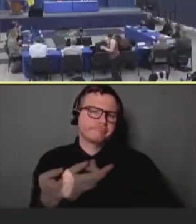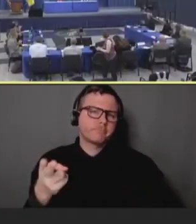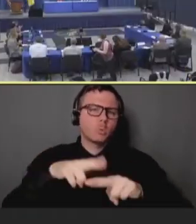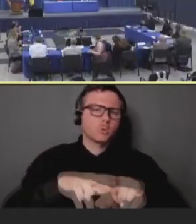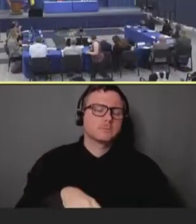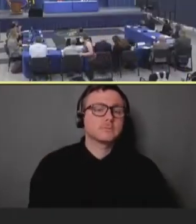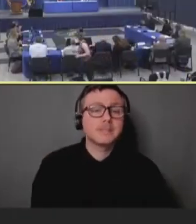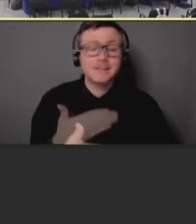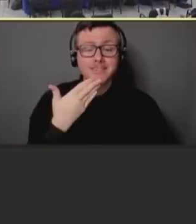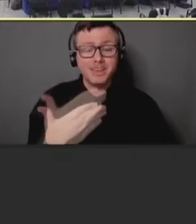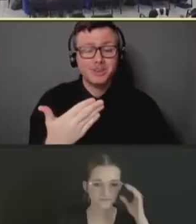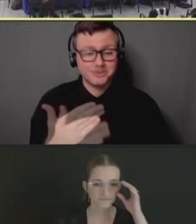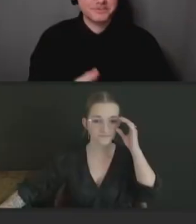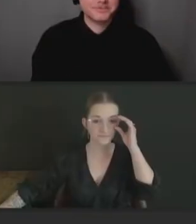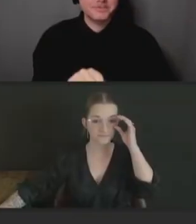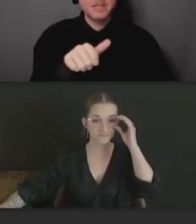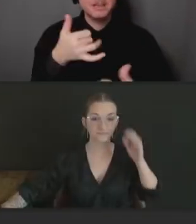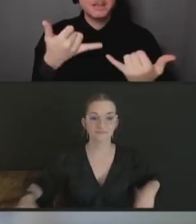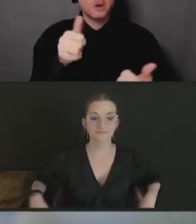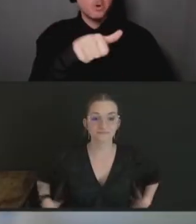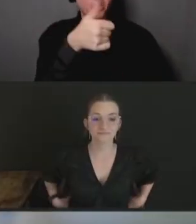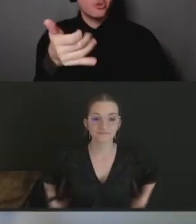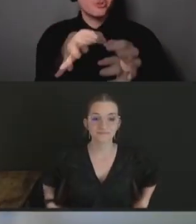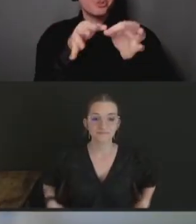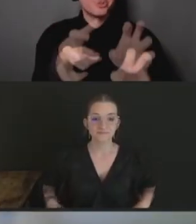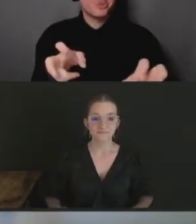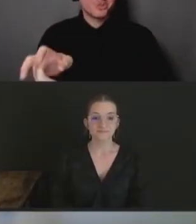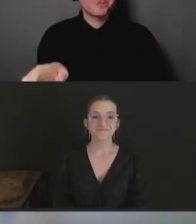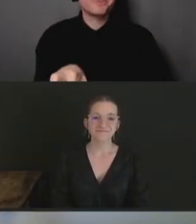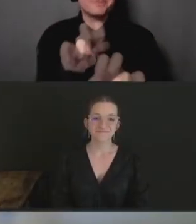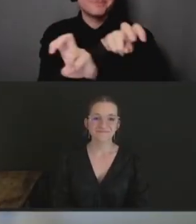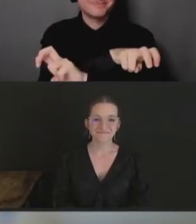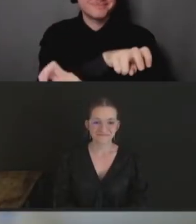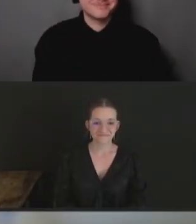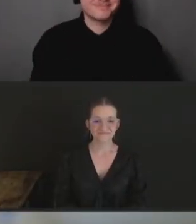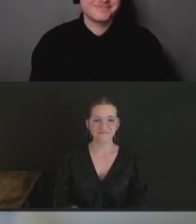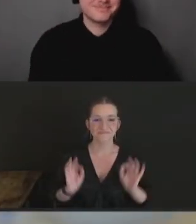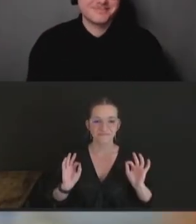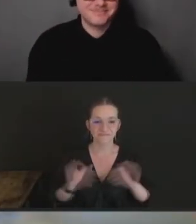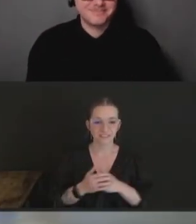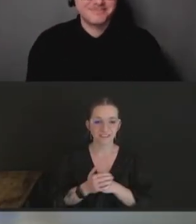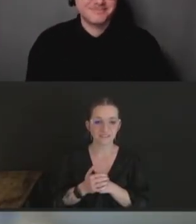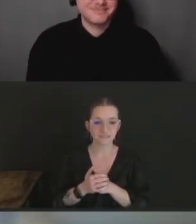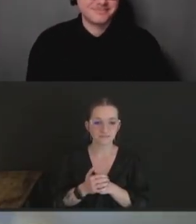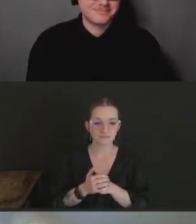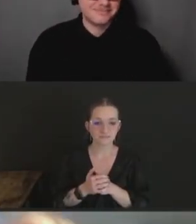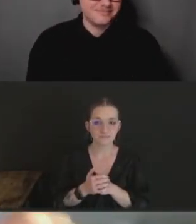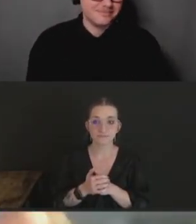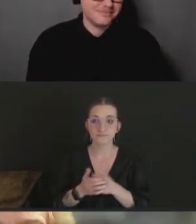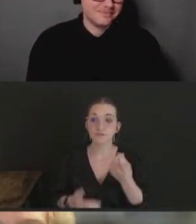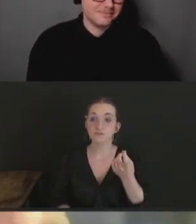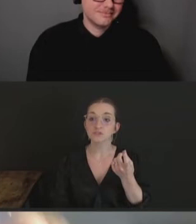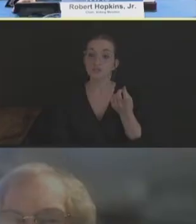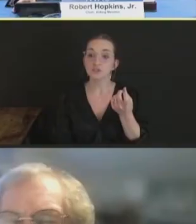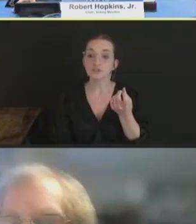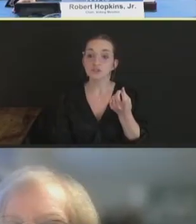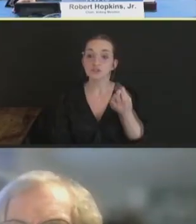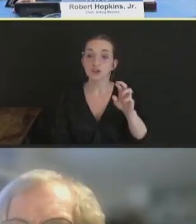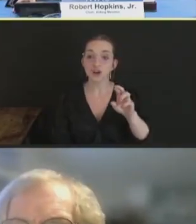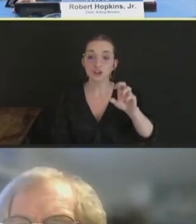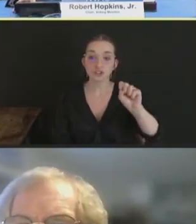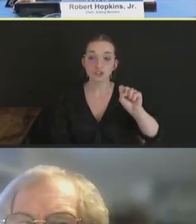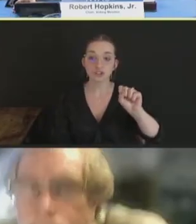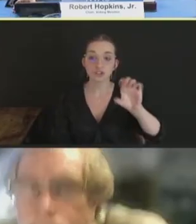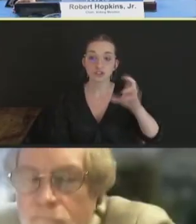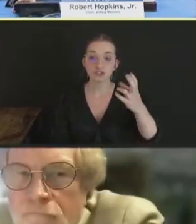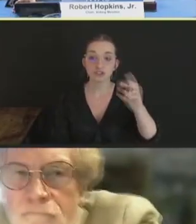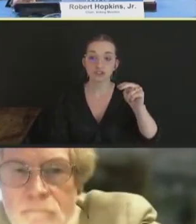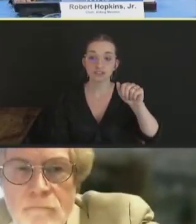Robert Hopkins: Dr. Schnabel Ruppert, if you wouldn't mind, Dr. Schnabel Ruppert, if